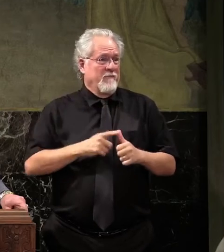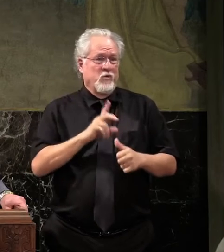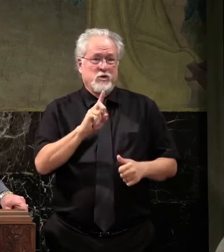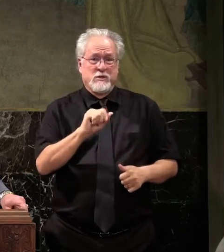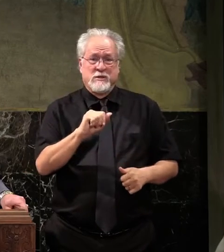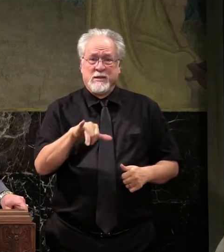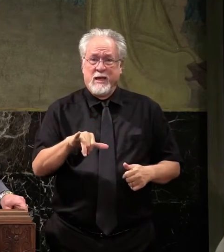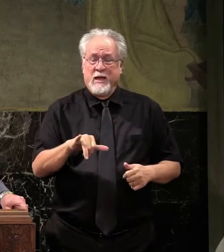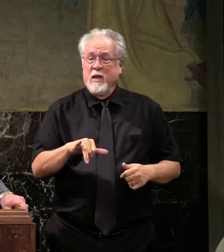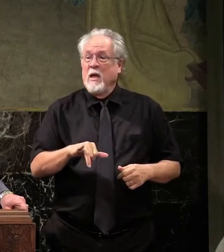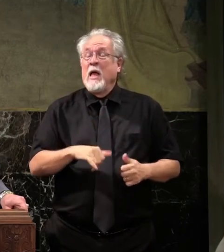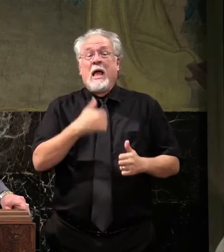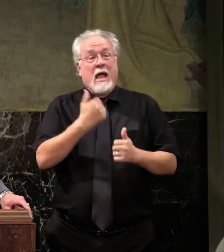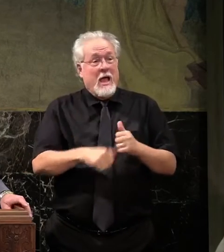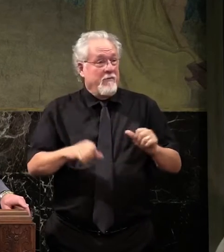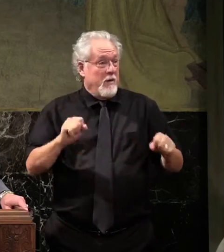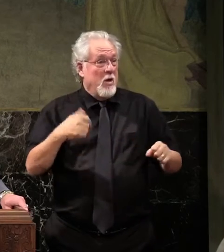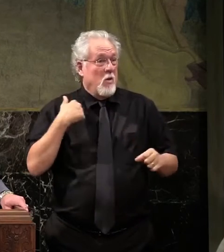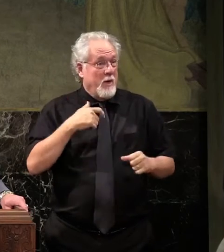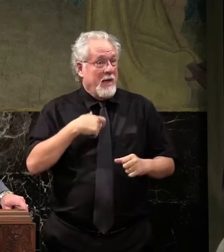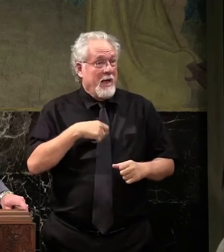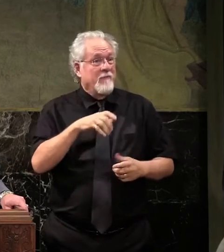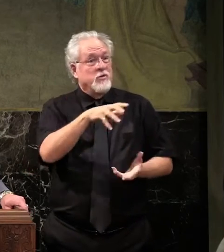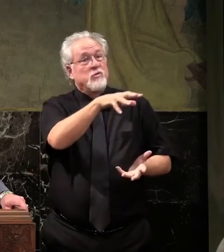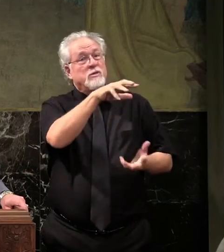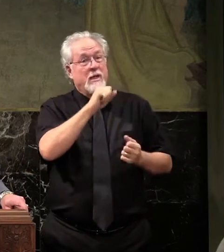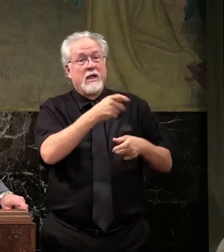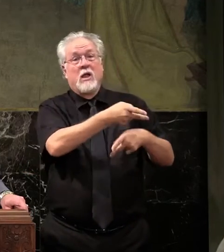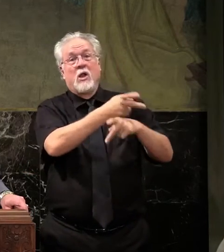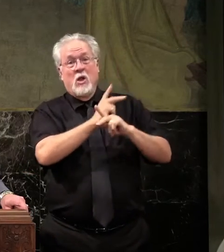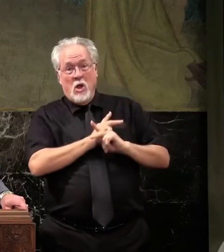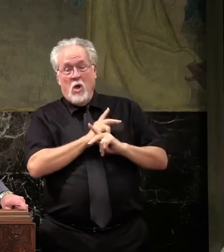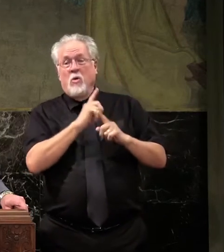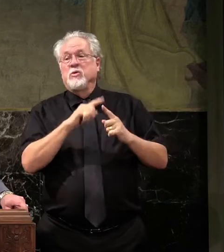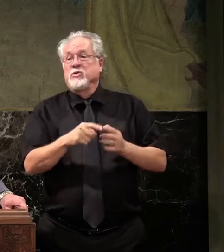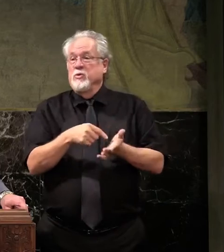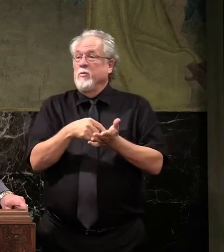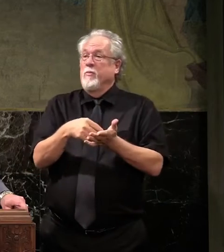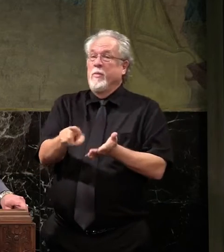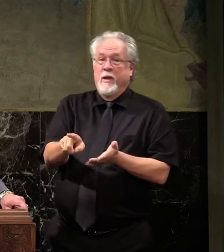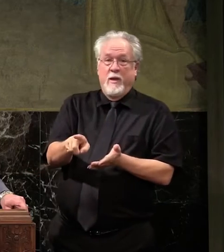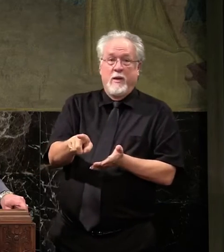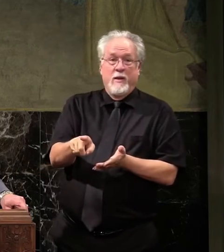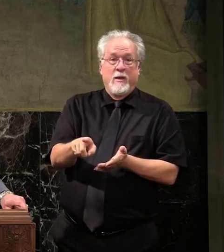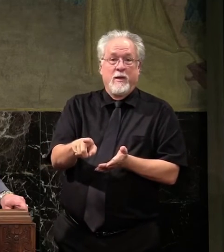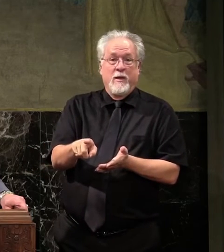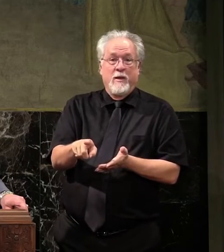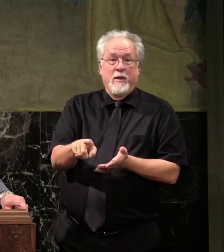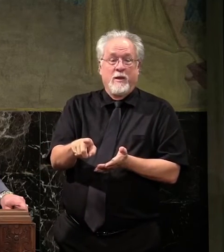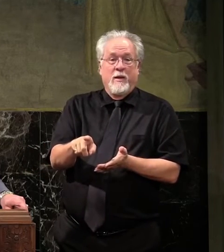possibility that we're going to have to take out a loan to pay recruit regular